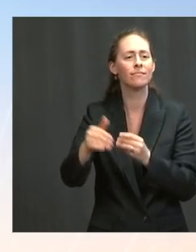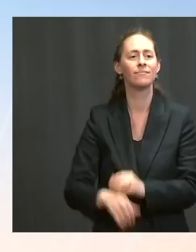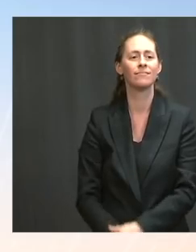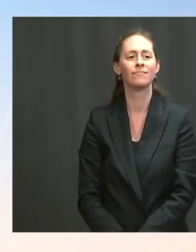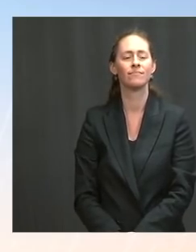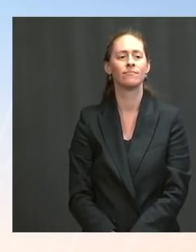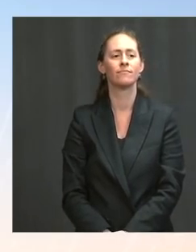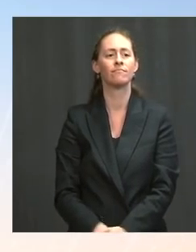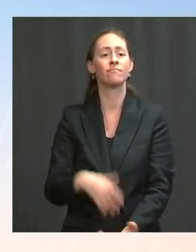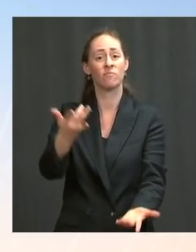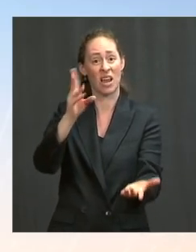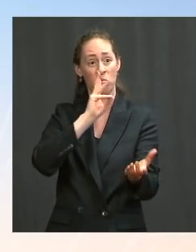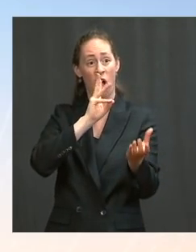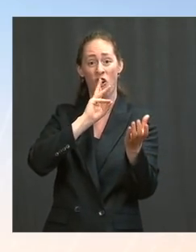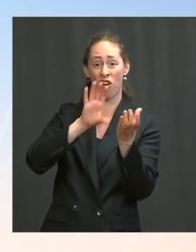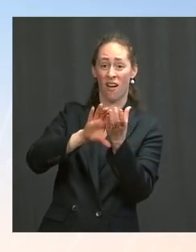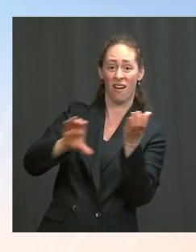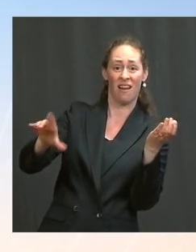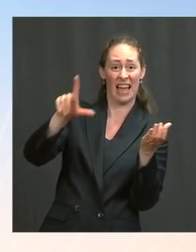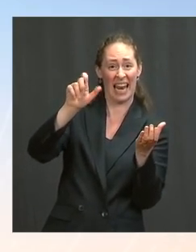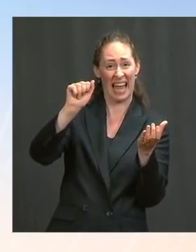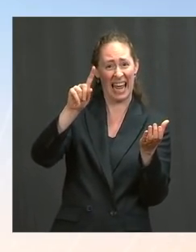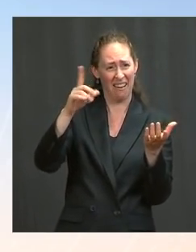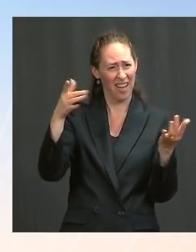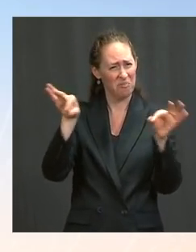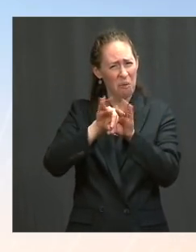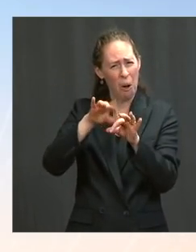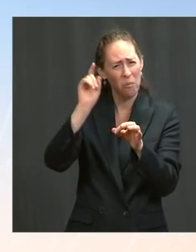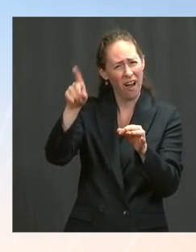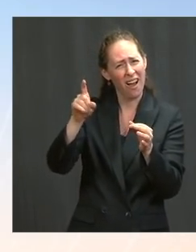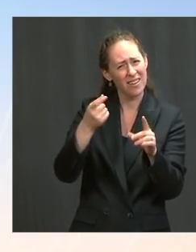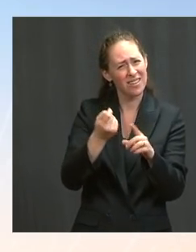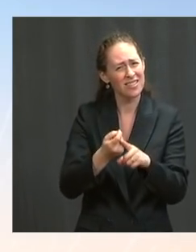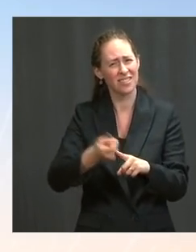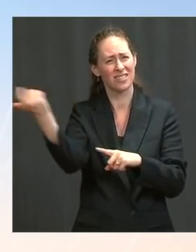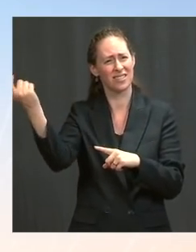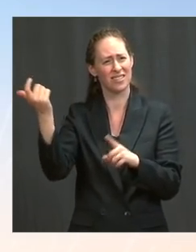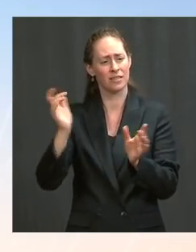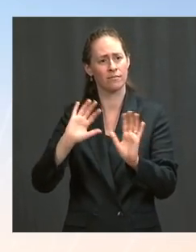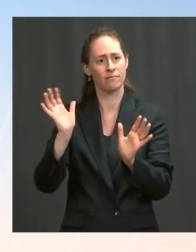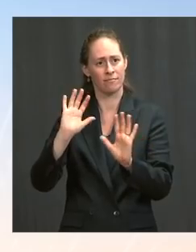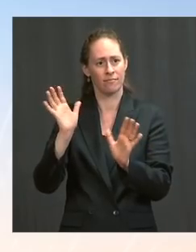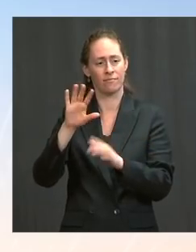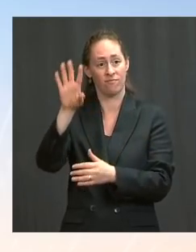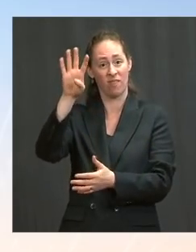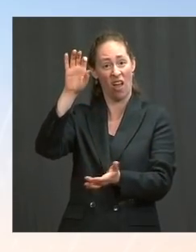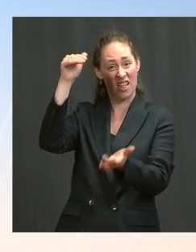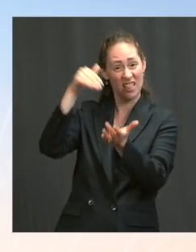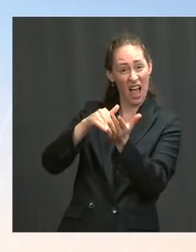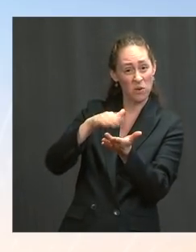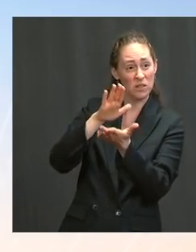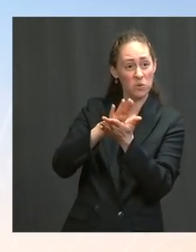That is something that, as I noted in response to Major, there are 400,000 schools, 10 million homes that that could benefit --